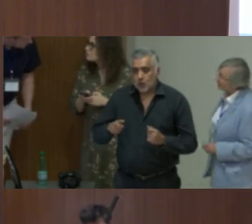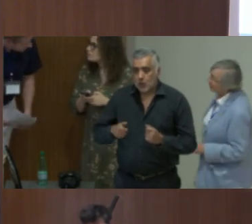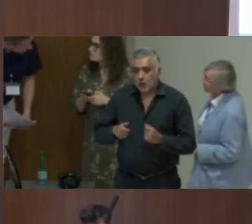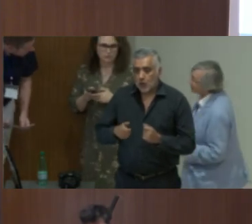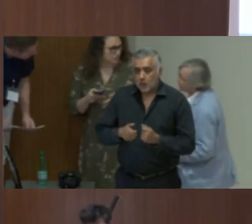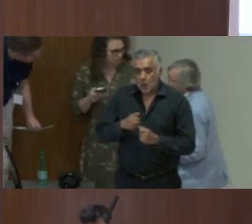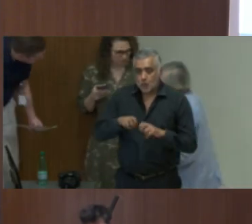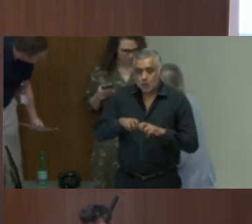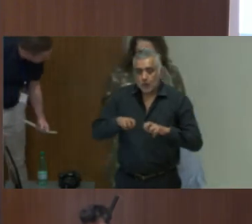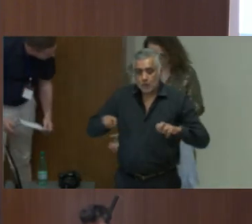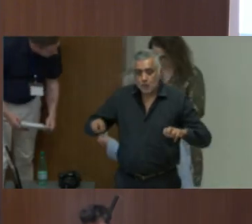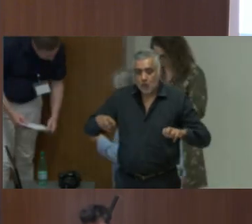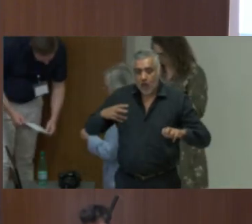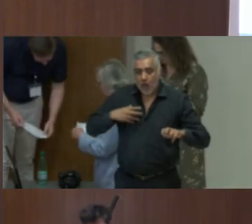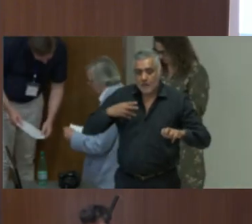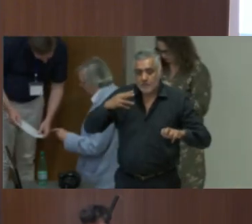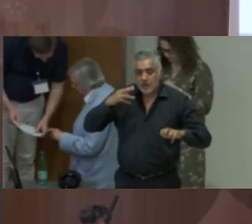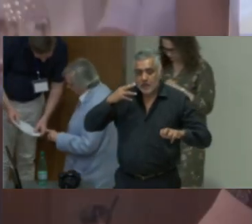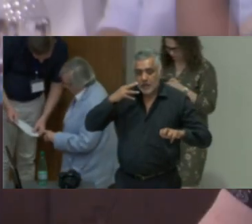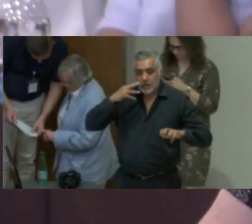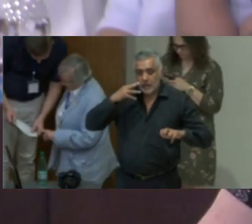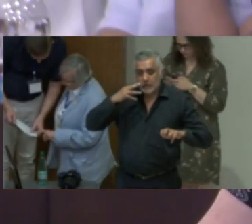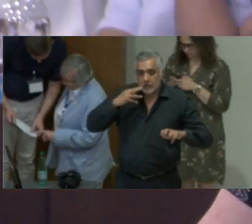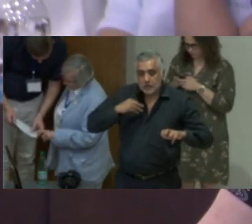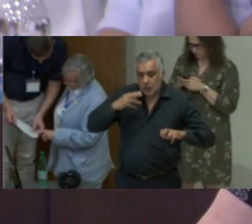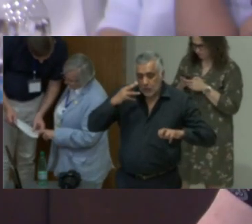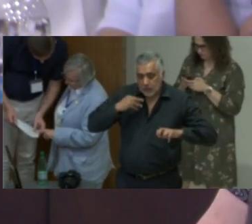and experience in pastoral ministry with people with disabilities.